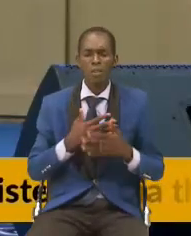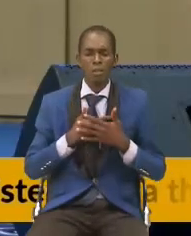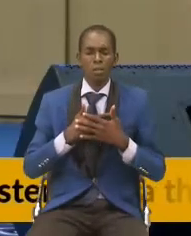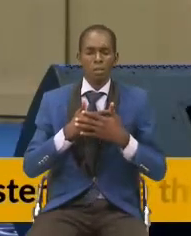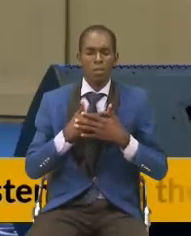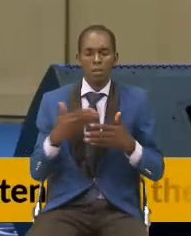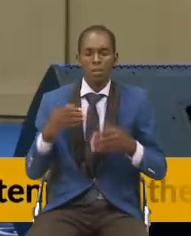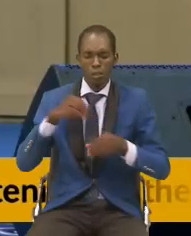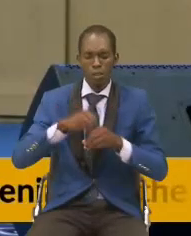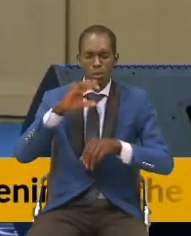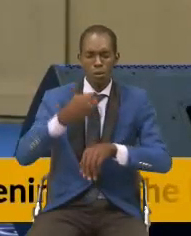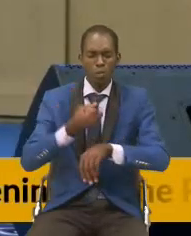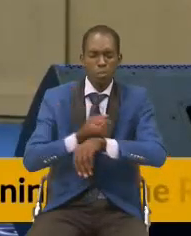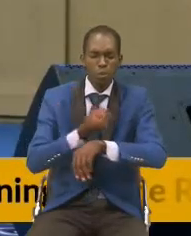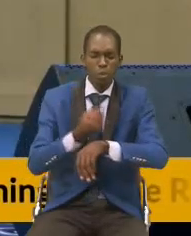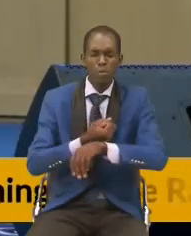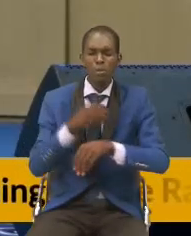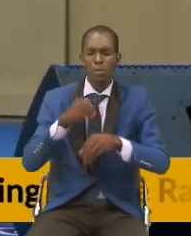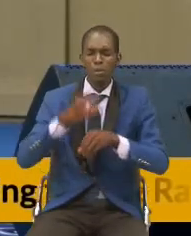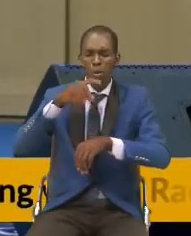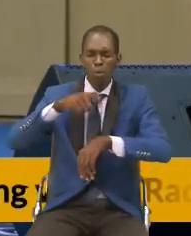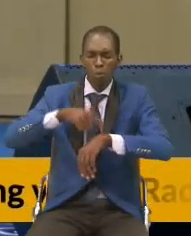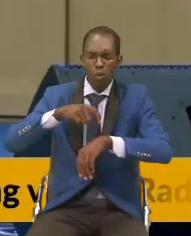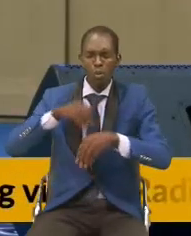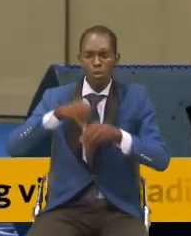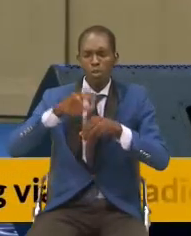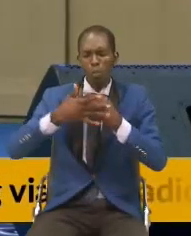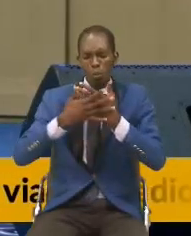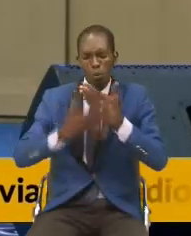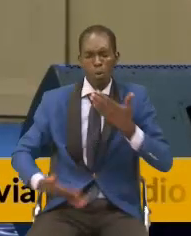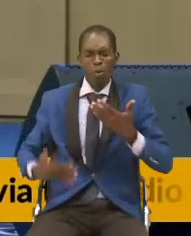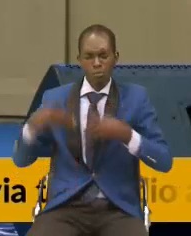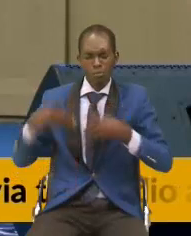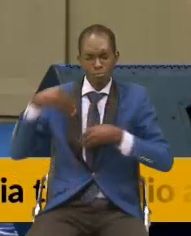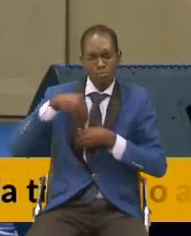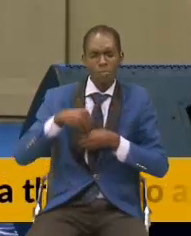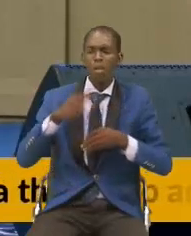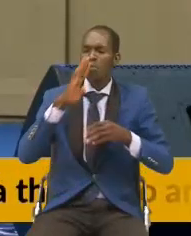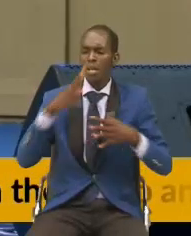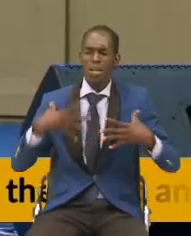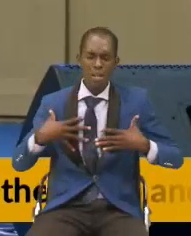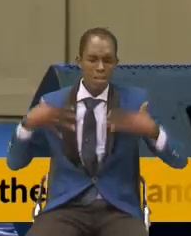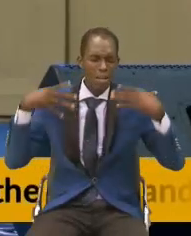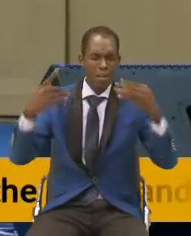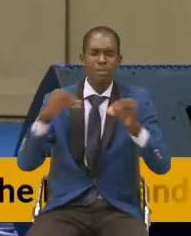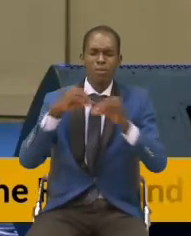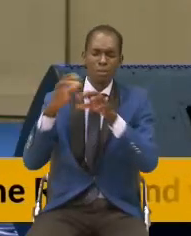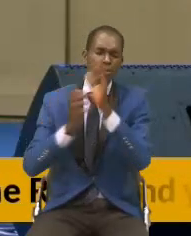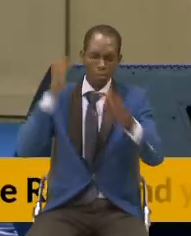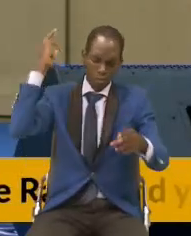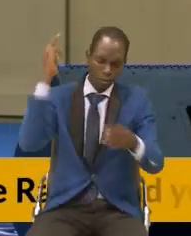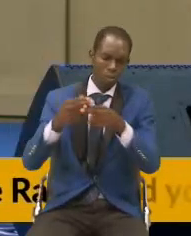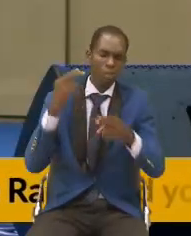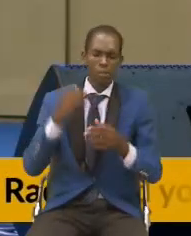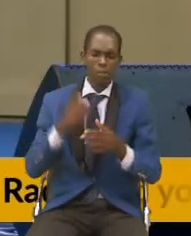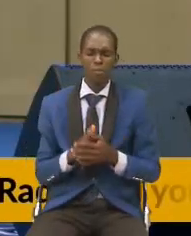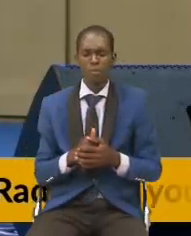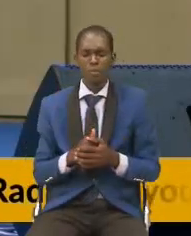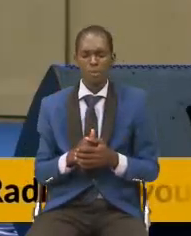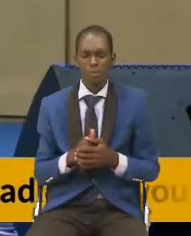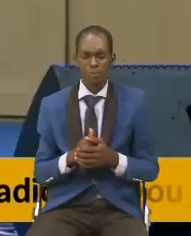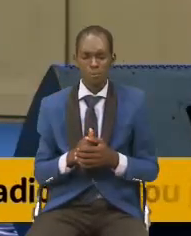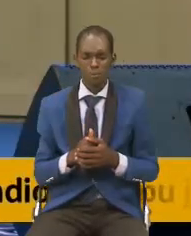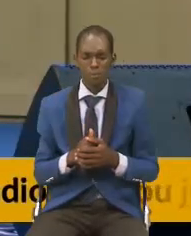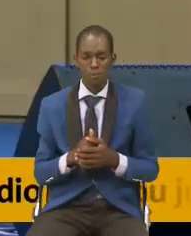in the lungs or breathing on your bone or your blood system be healed in jesus name